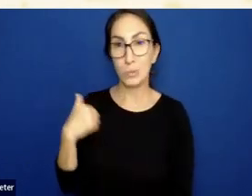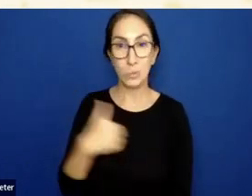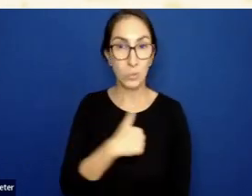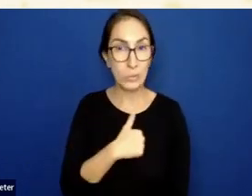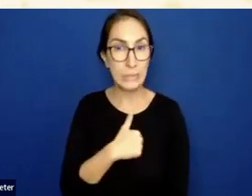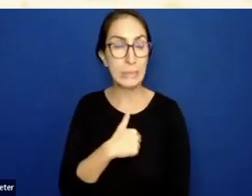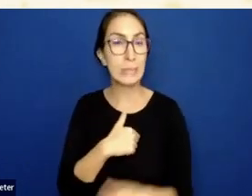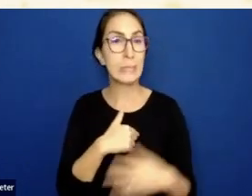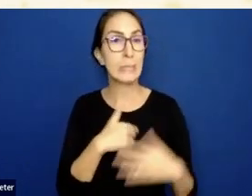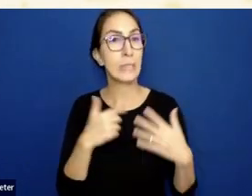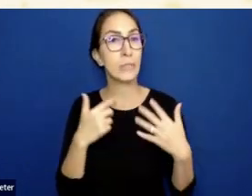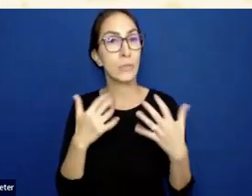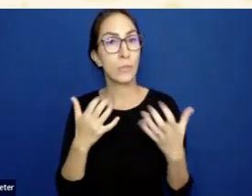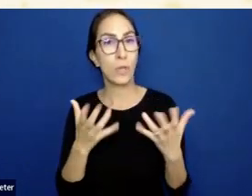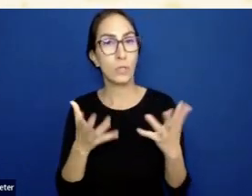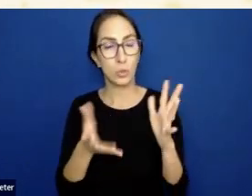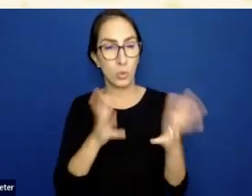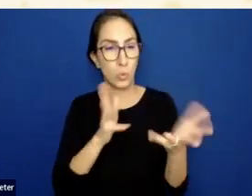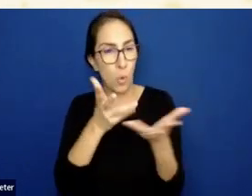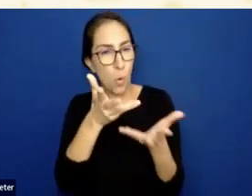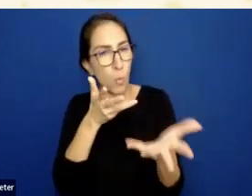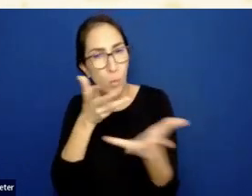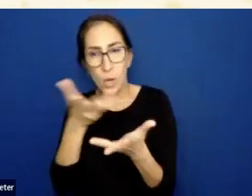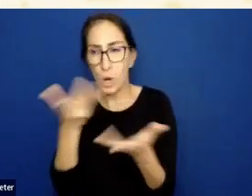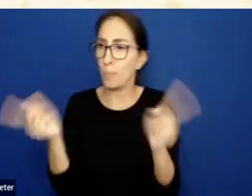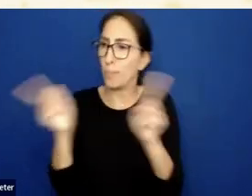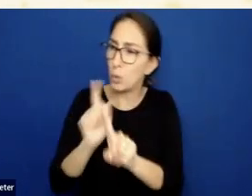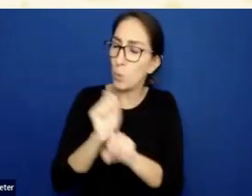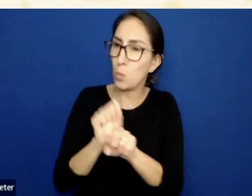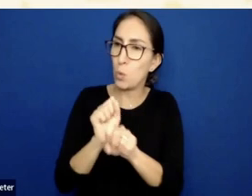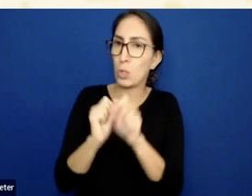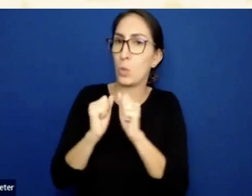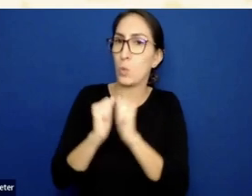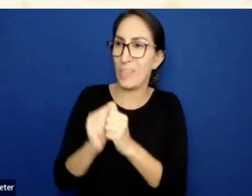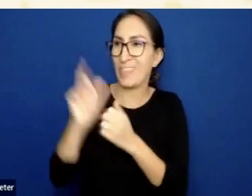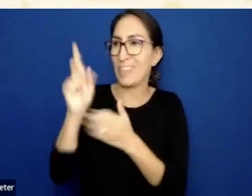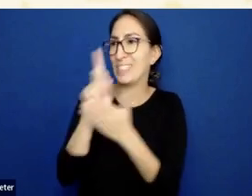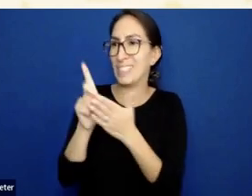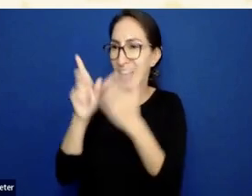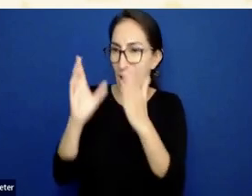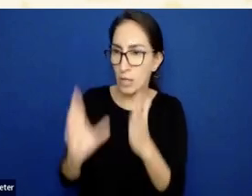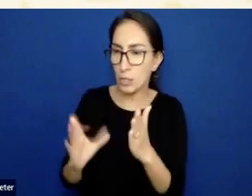with designers or we developers is